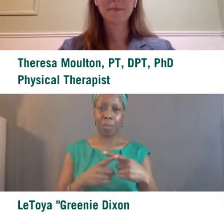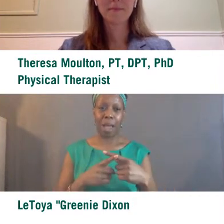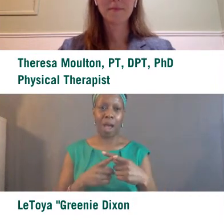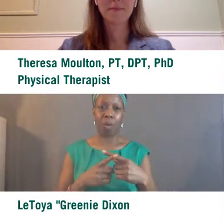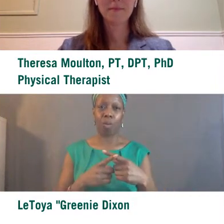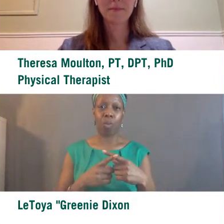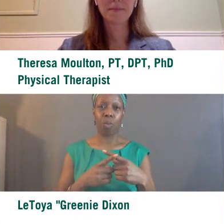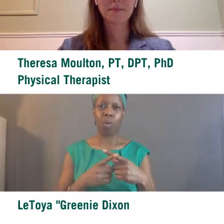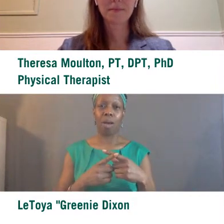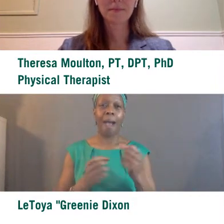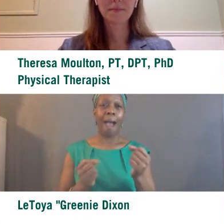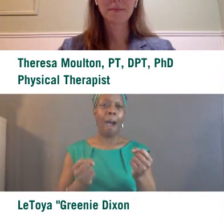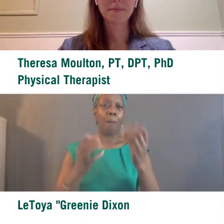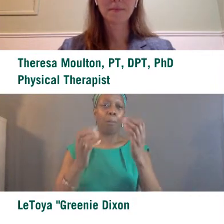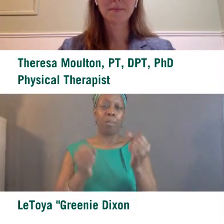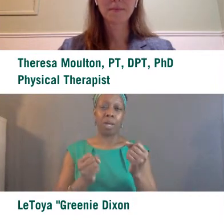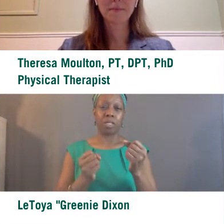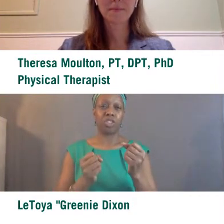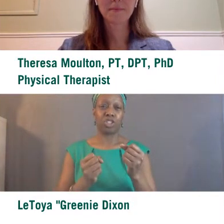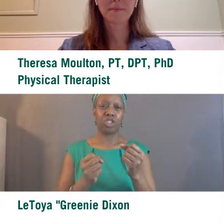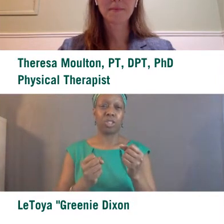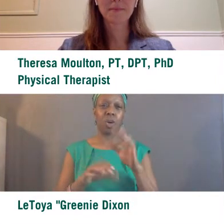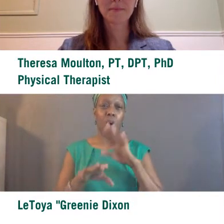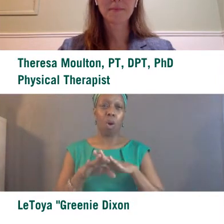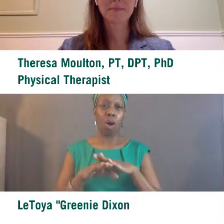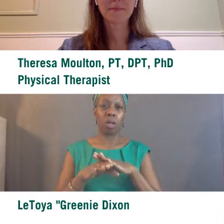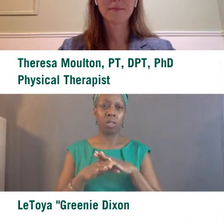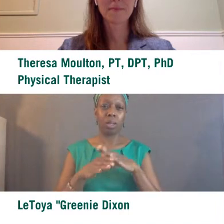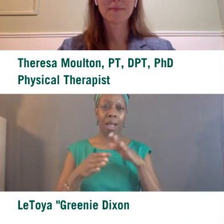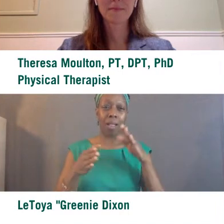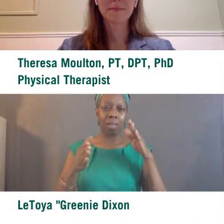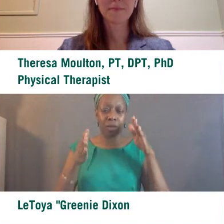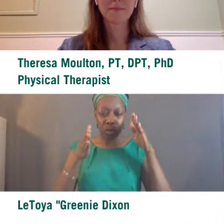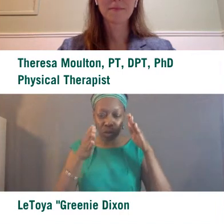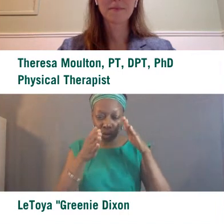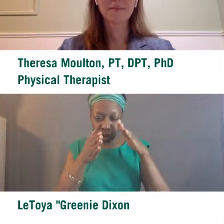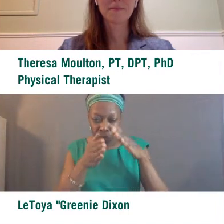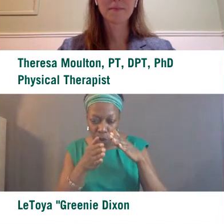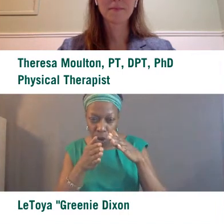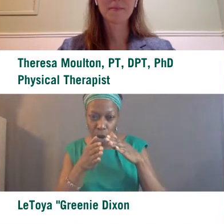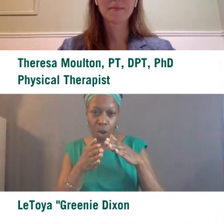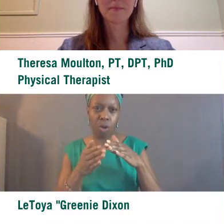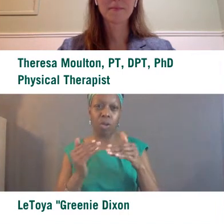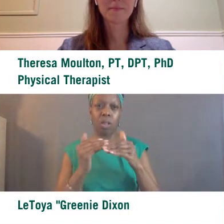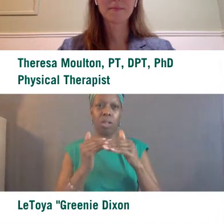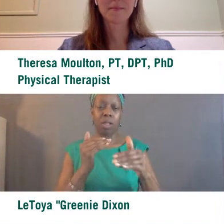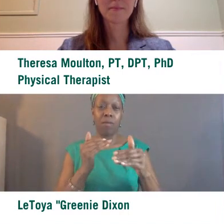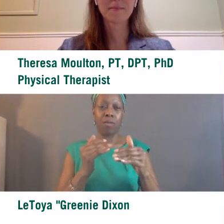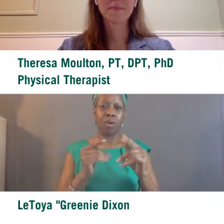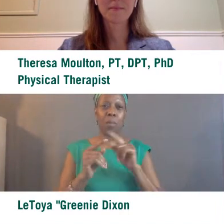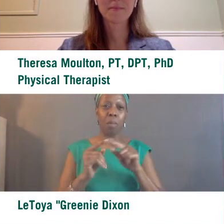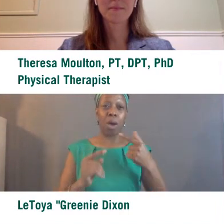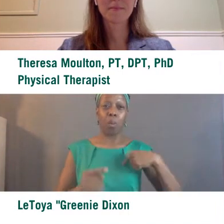the things I was talking about. What we do know is that there are changes for sure that happen, because when we look at muscles